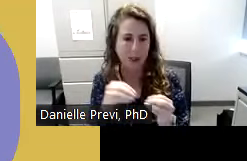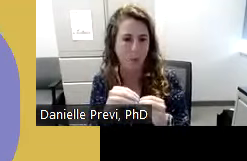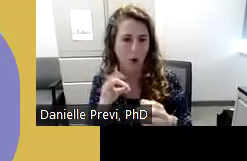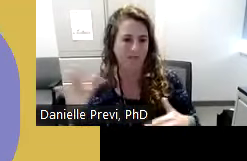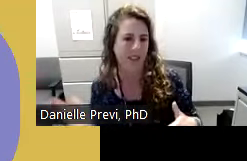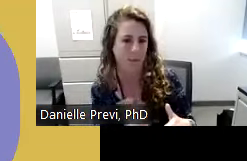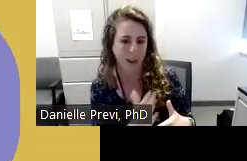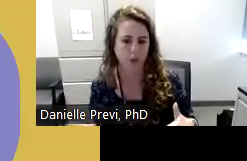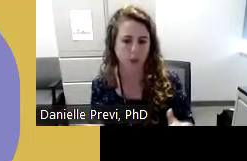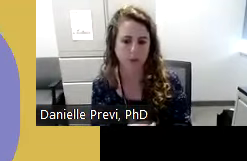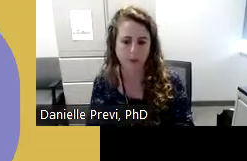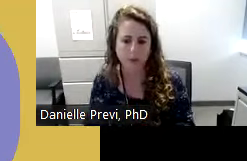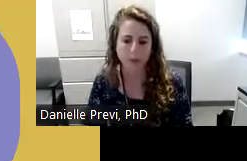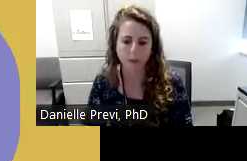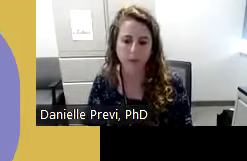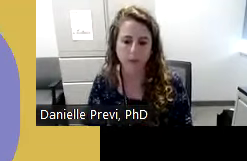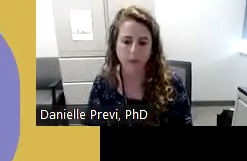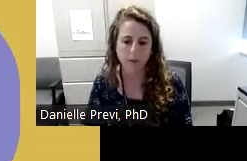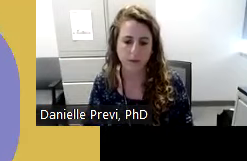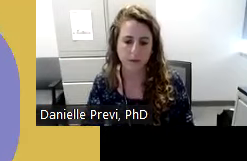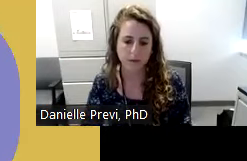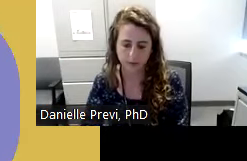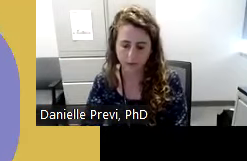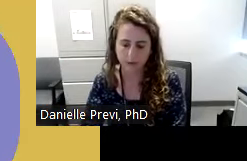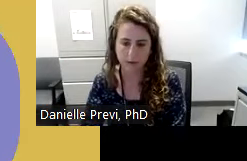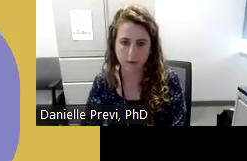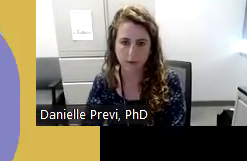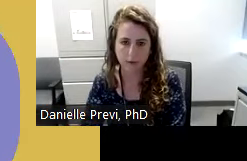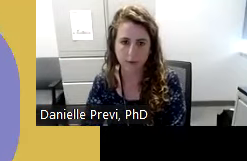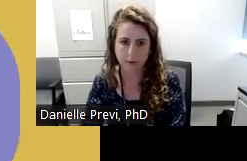the evolution of how I'm viewing them, and I very much see things on more of a spectrum now.